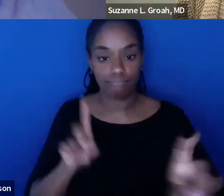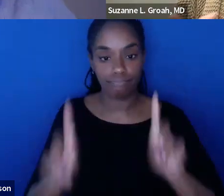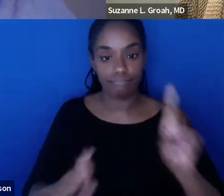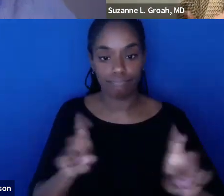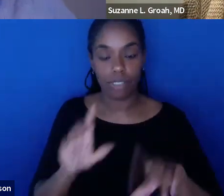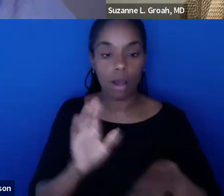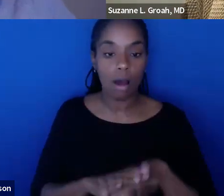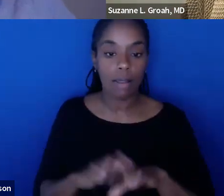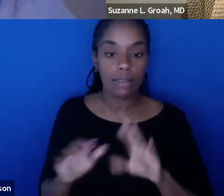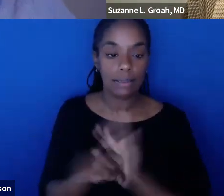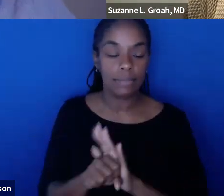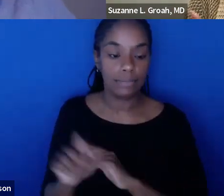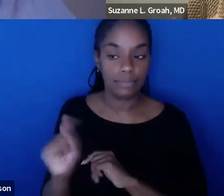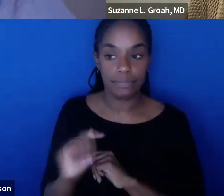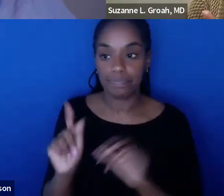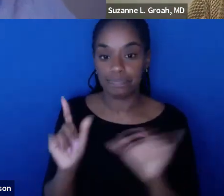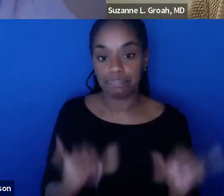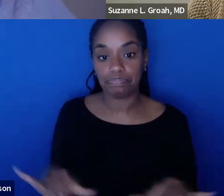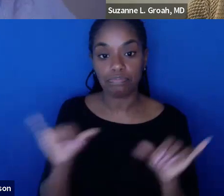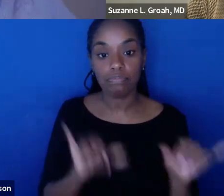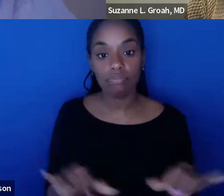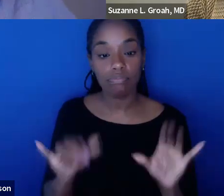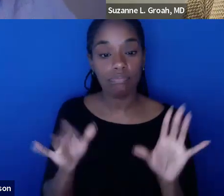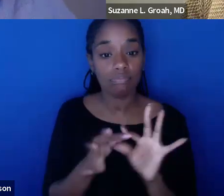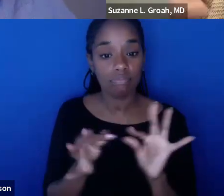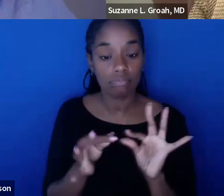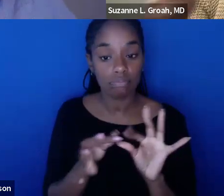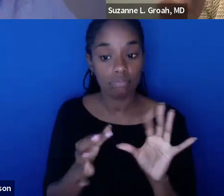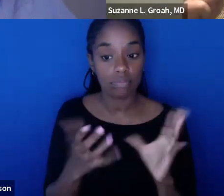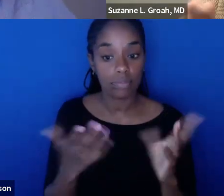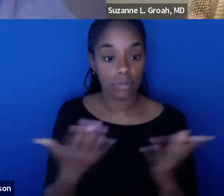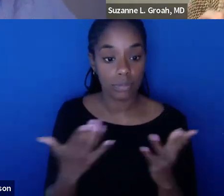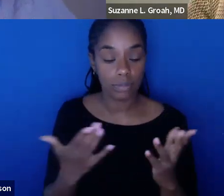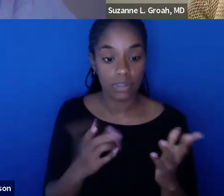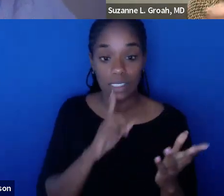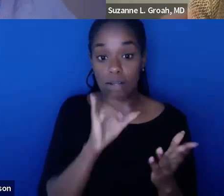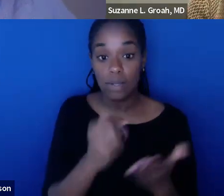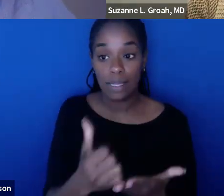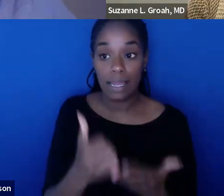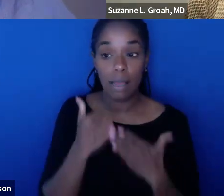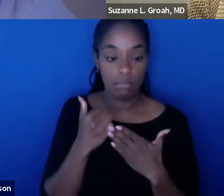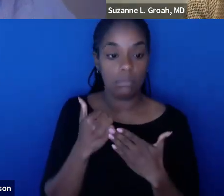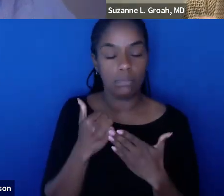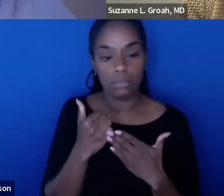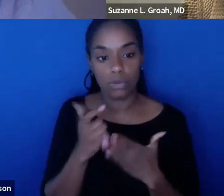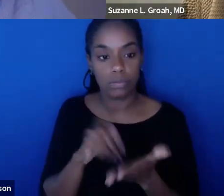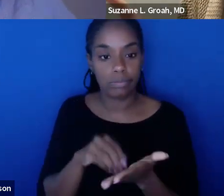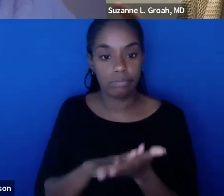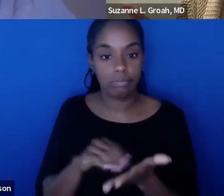And a common comment that I get coming back to me is, it really helped for me to sort of write down those symptoms or check them off